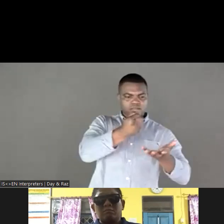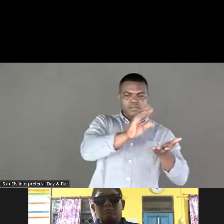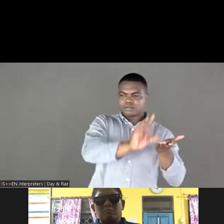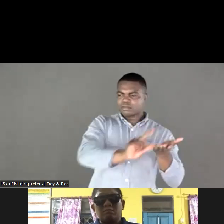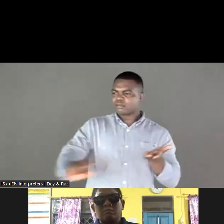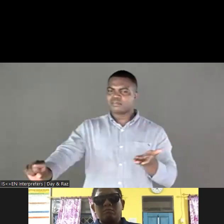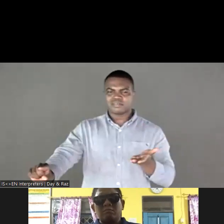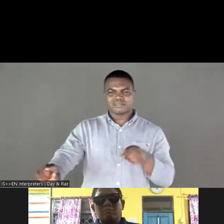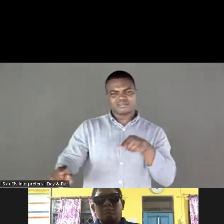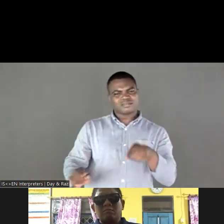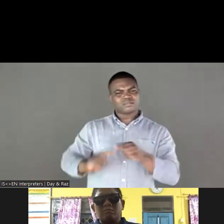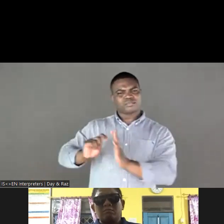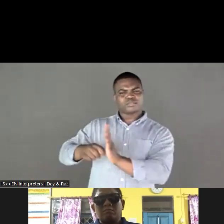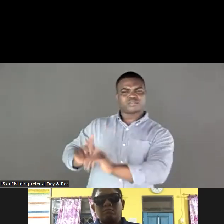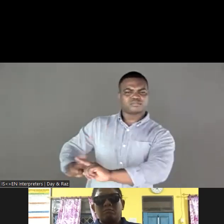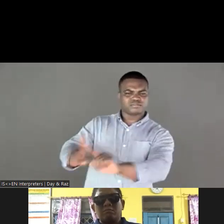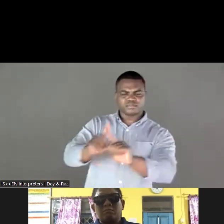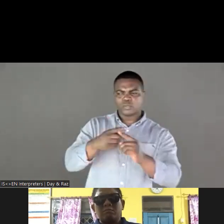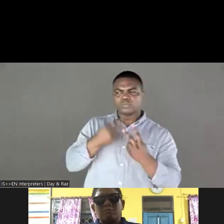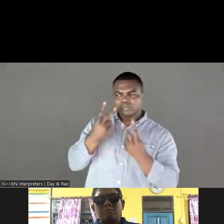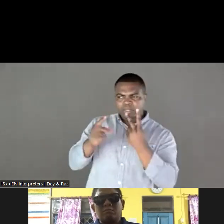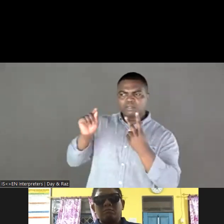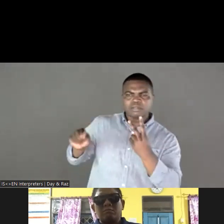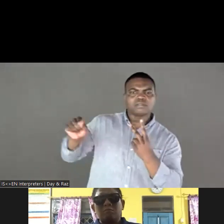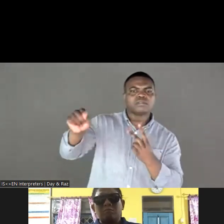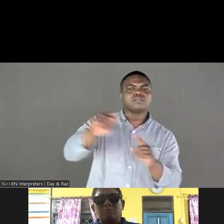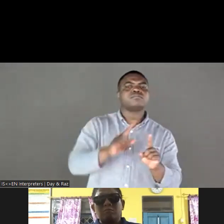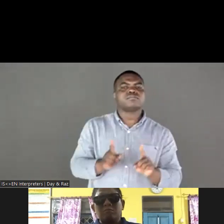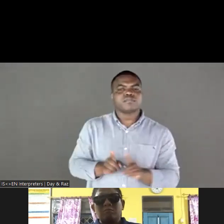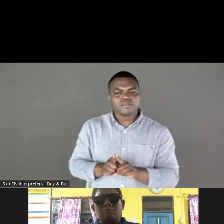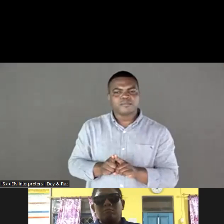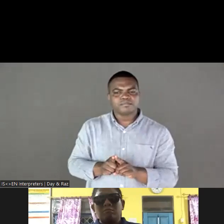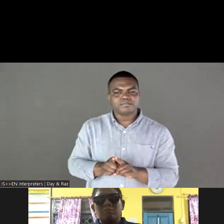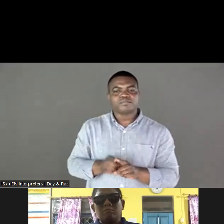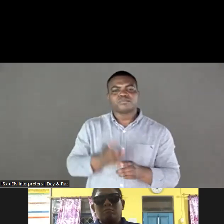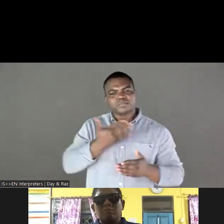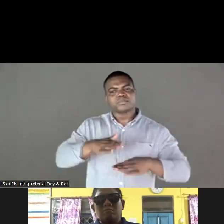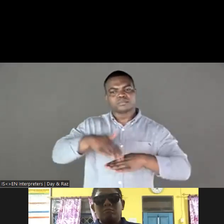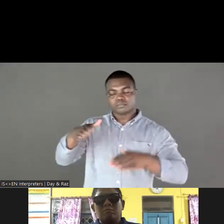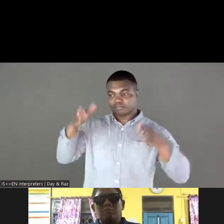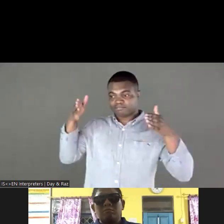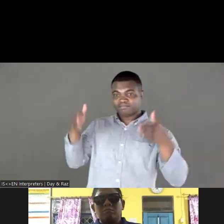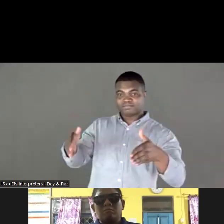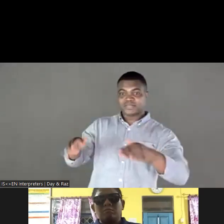would allow OPDs to build their capacities for long term project, project implementation. And